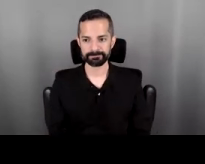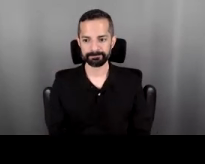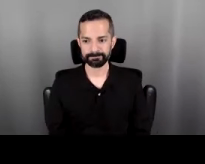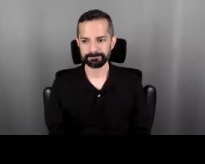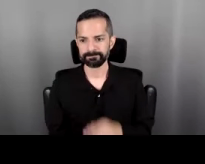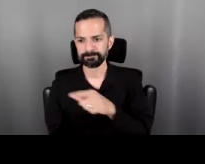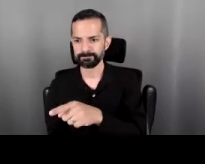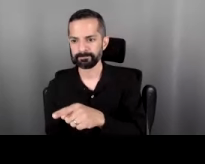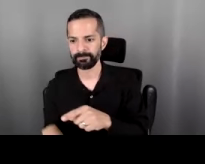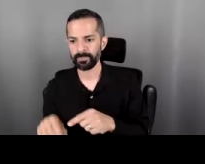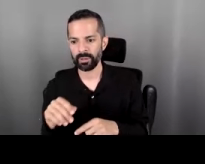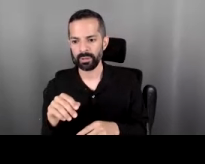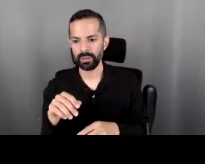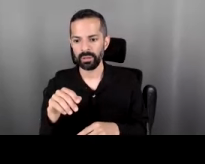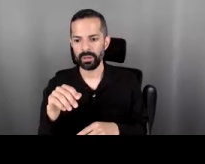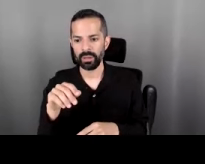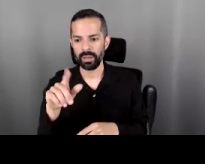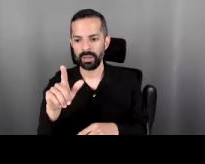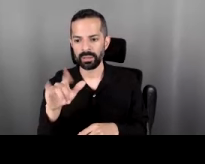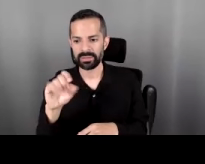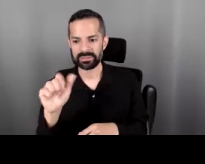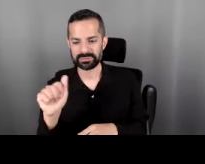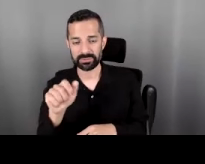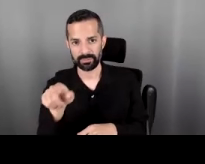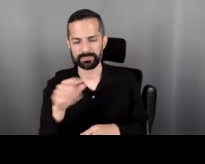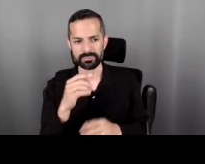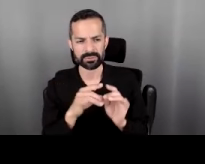I just wanted to, if you wouldn't mind going back just so I don't lose my train of thought.